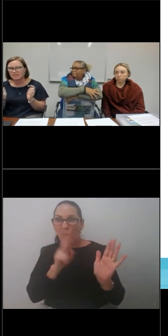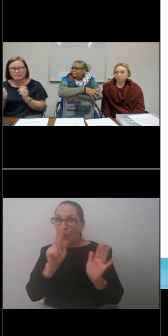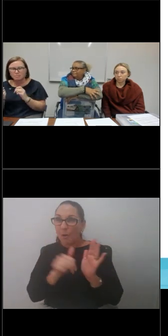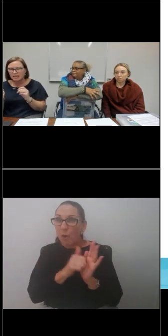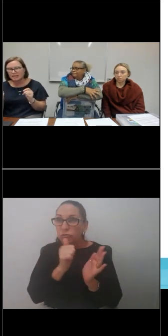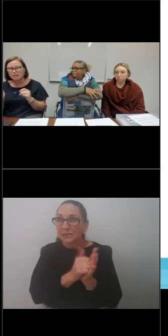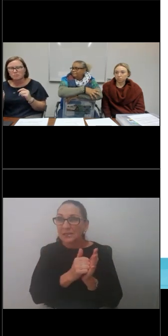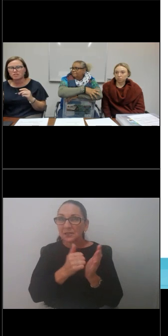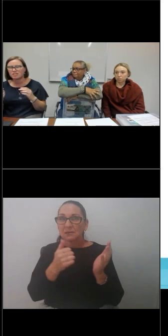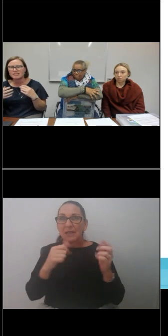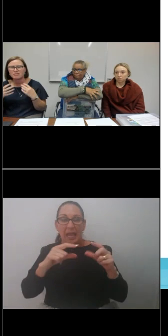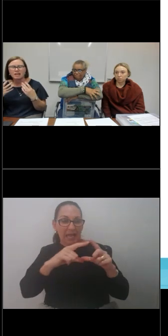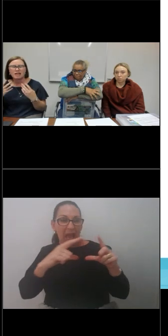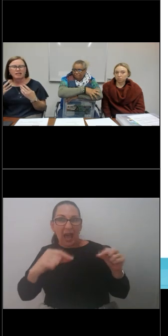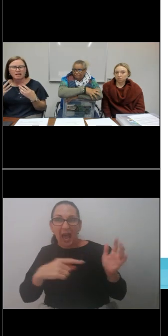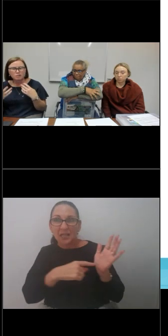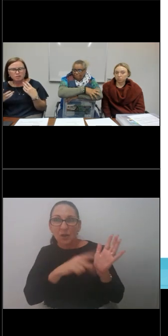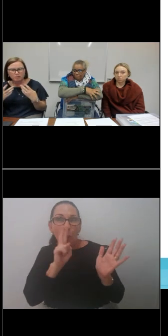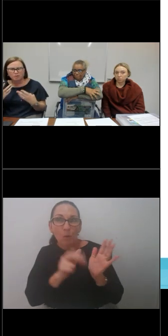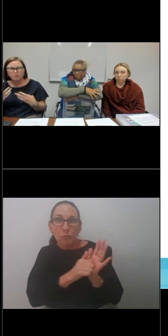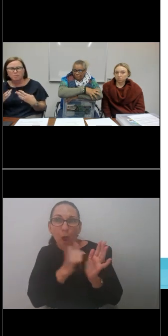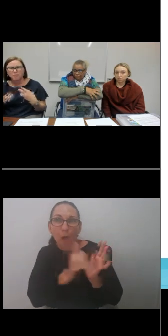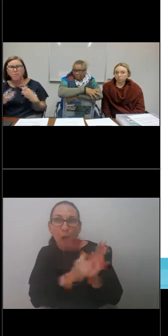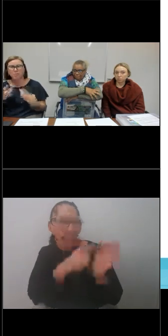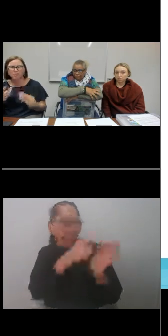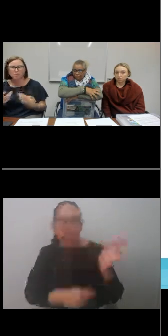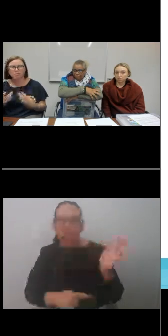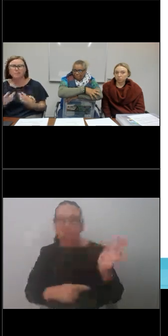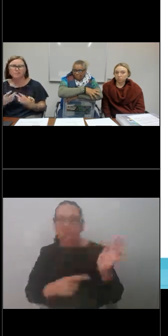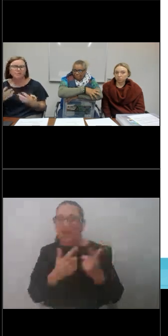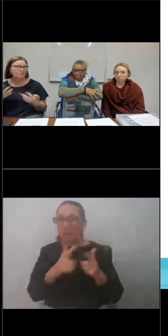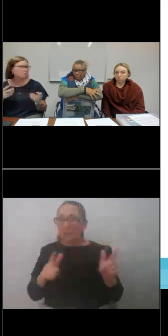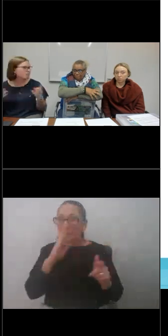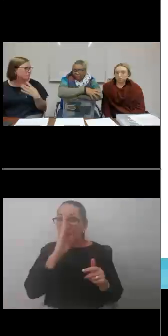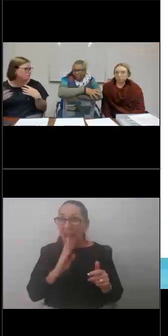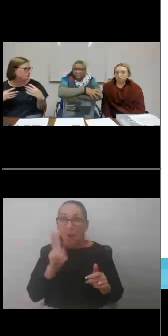it plain language is it culturally appropriate what we've written so we got all that feedback